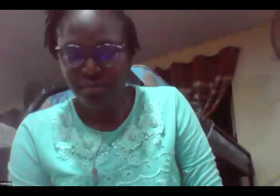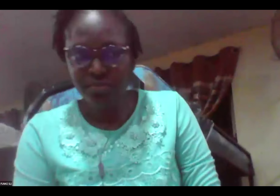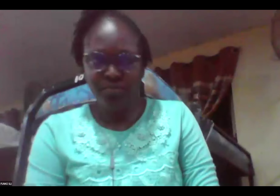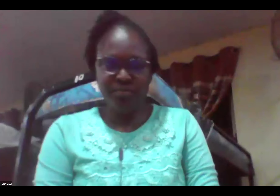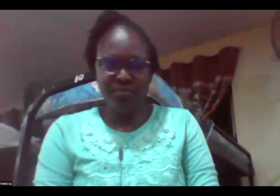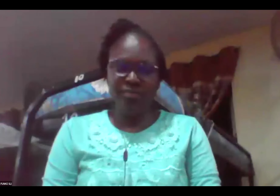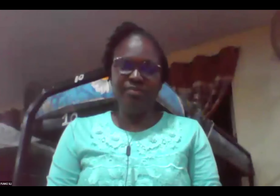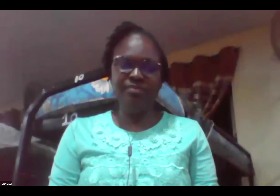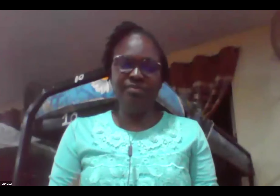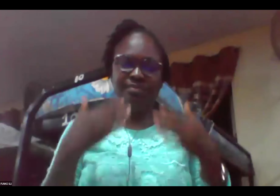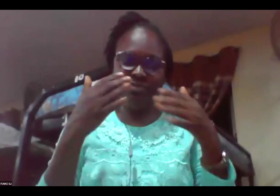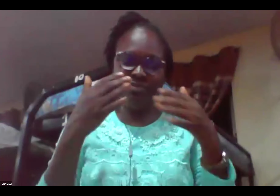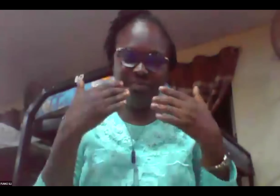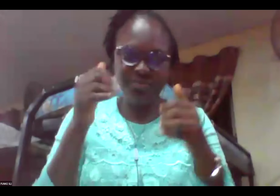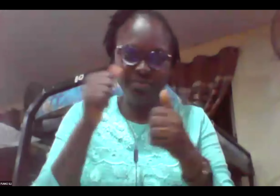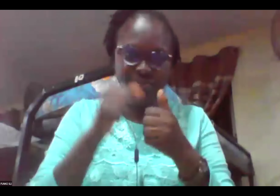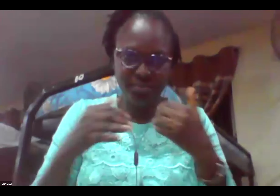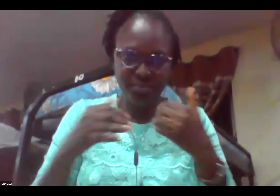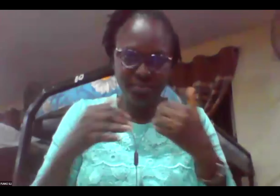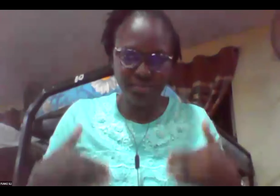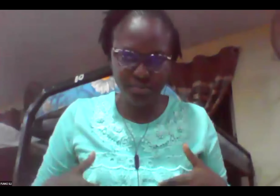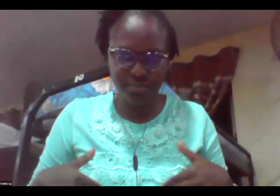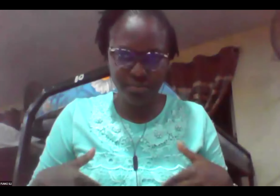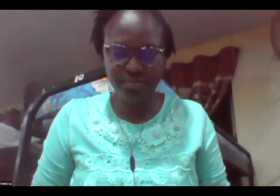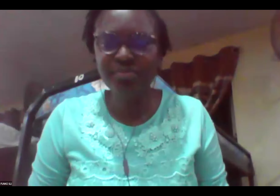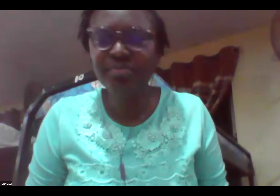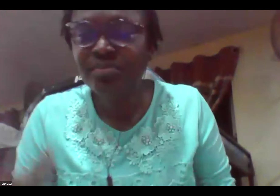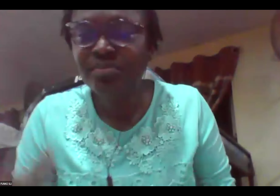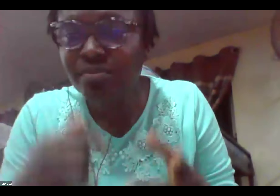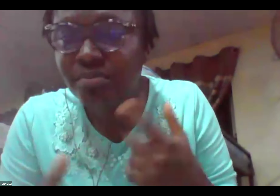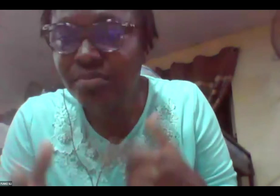sola bakre: Thank you, everybody for signing up, please.